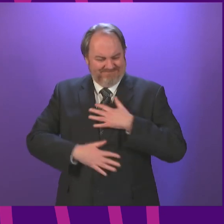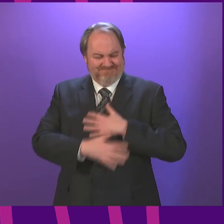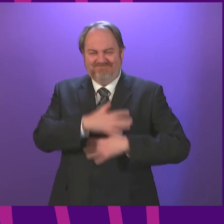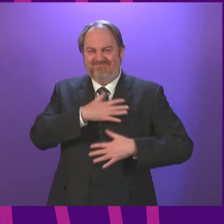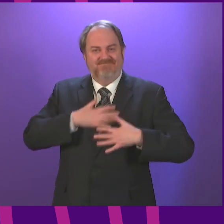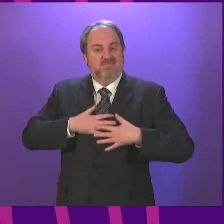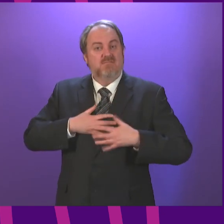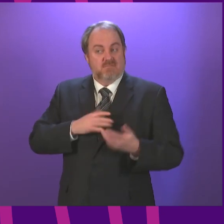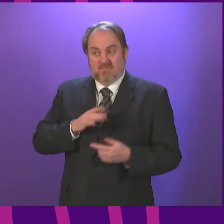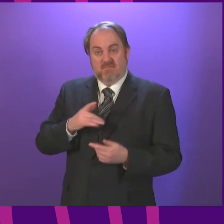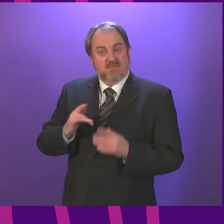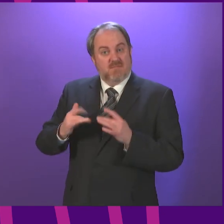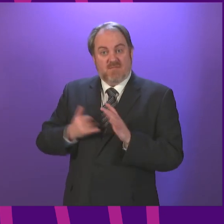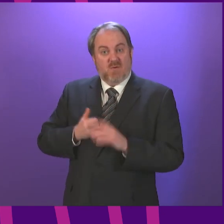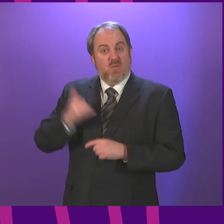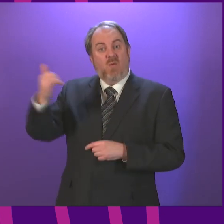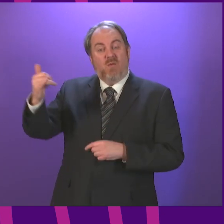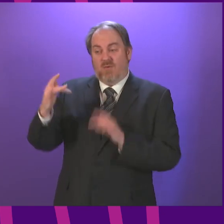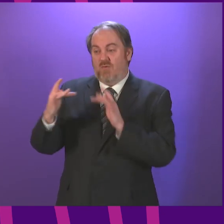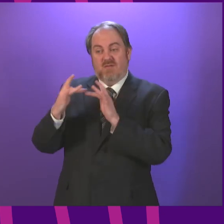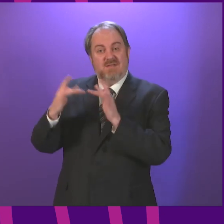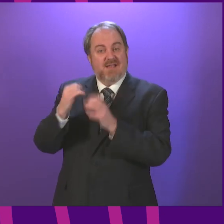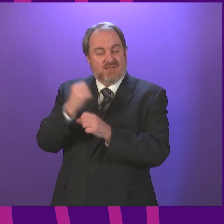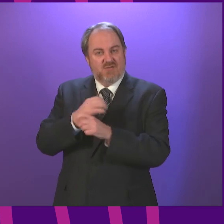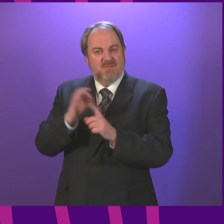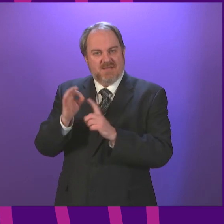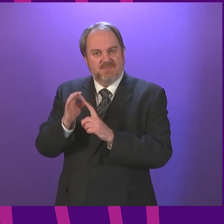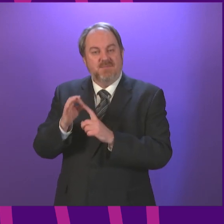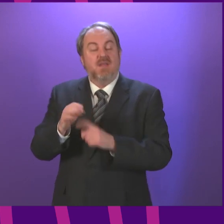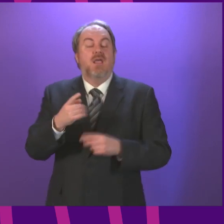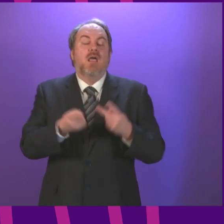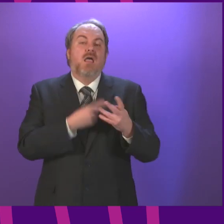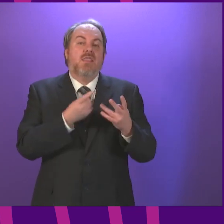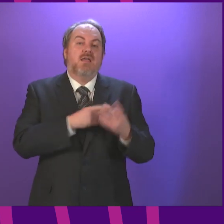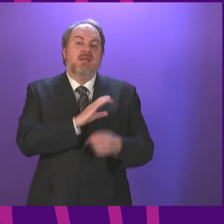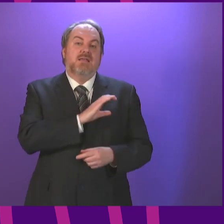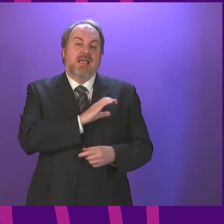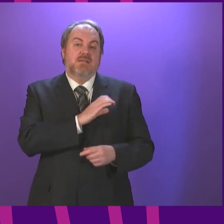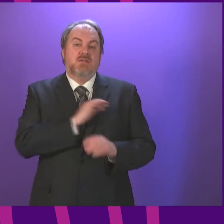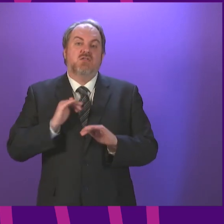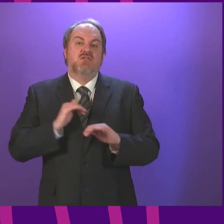Secondly, the screening programmes that had to be paused have restarted. I am at the age